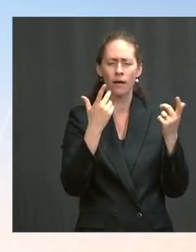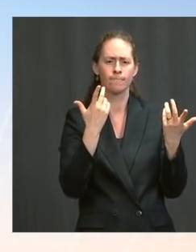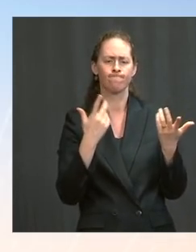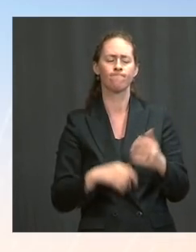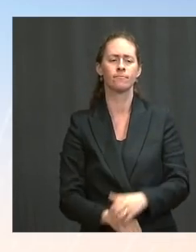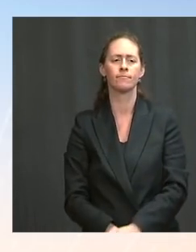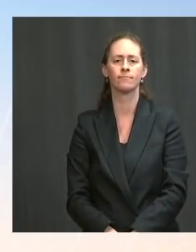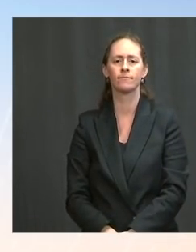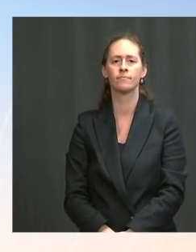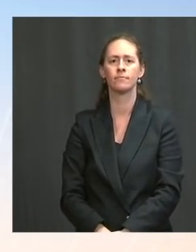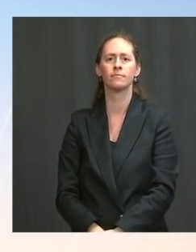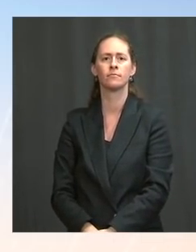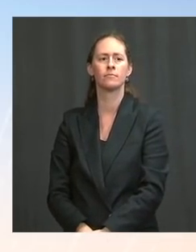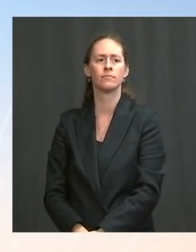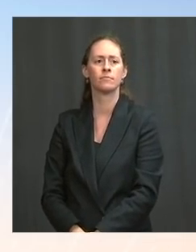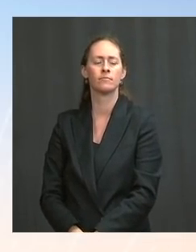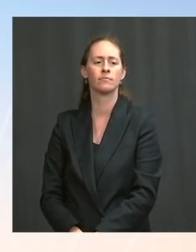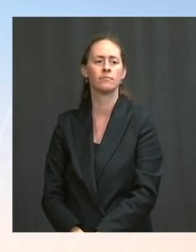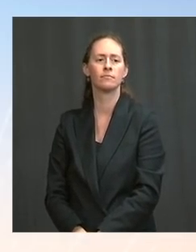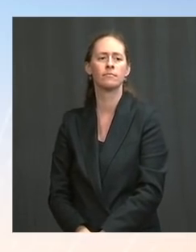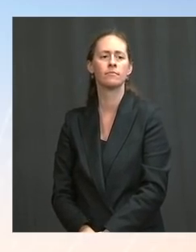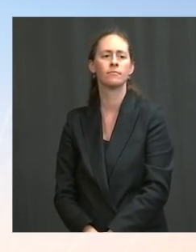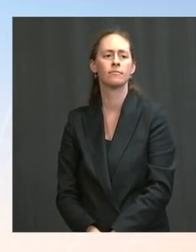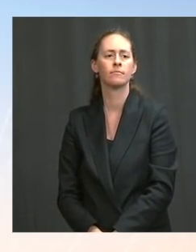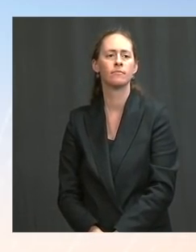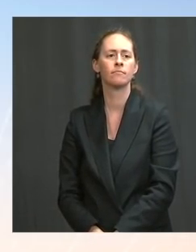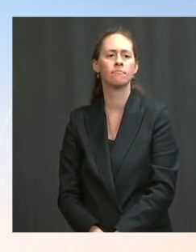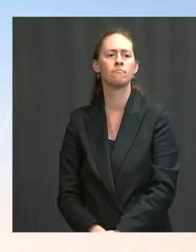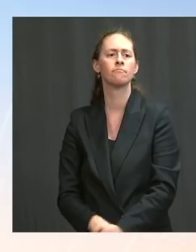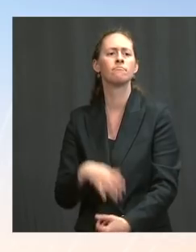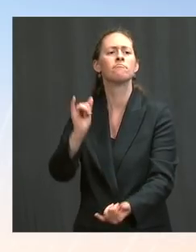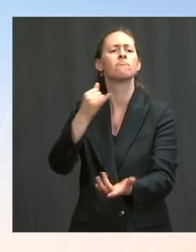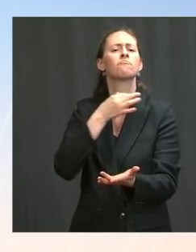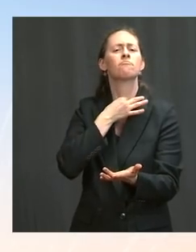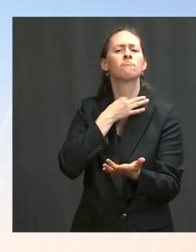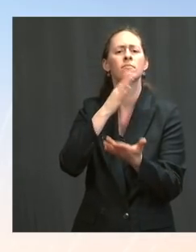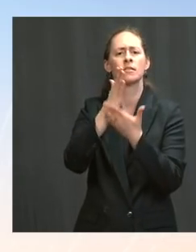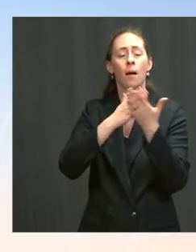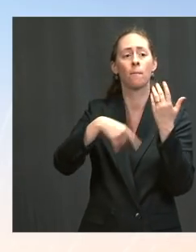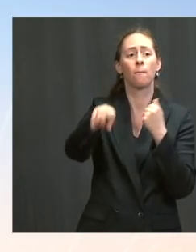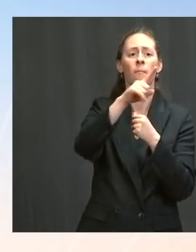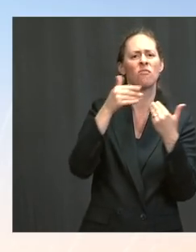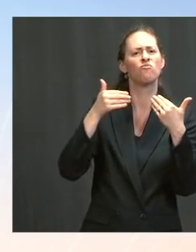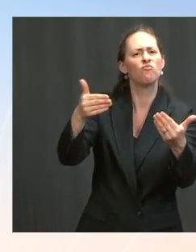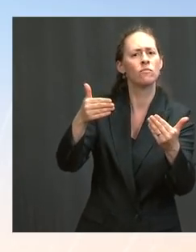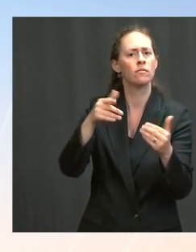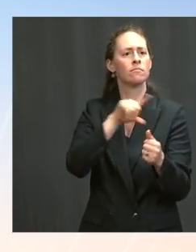in the debate where it comes to intentionality from police when someone is killed at their hands,